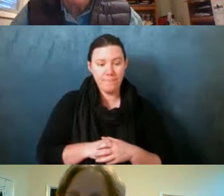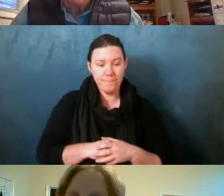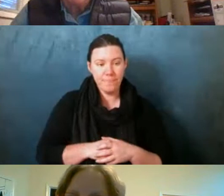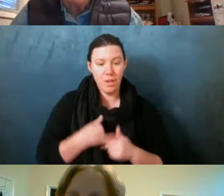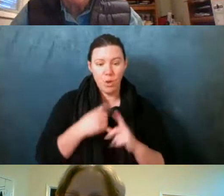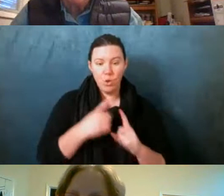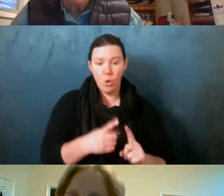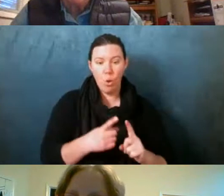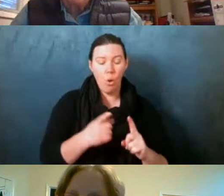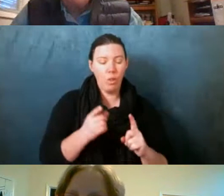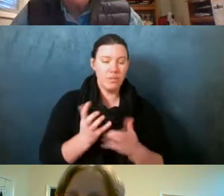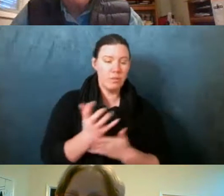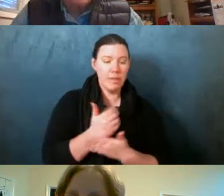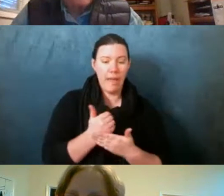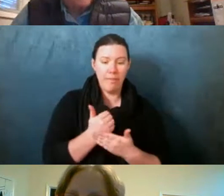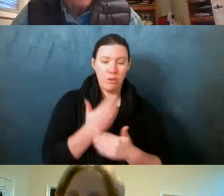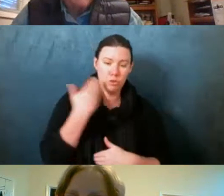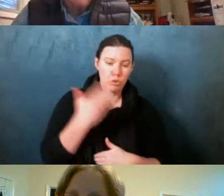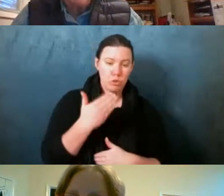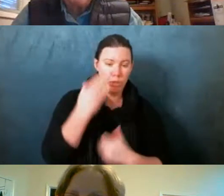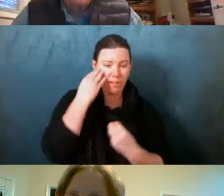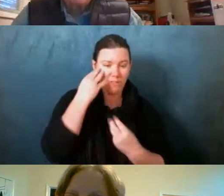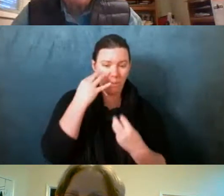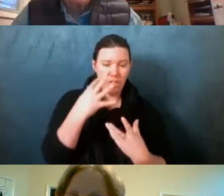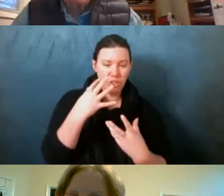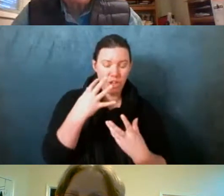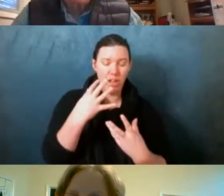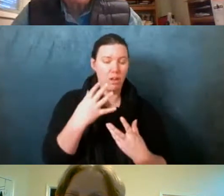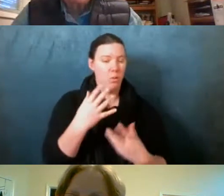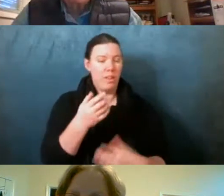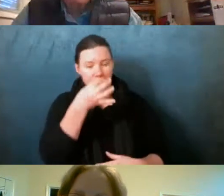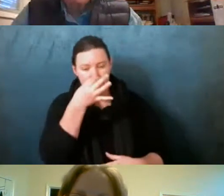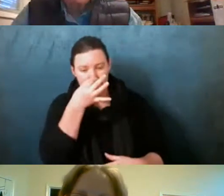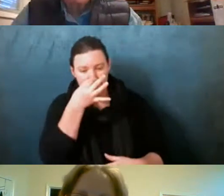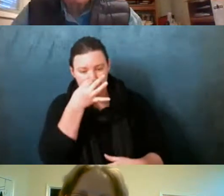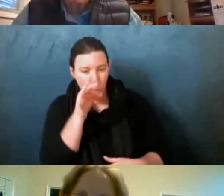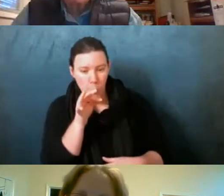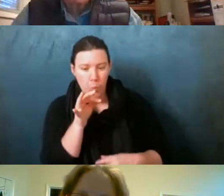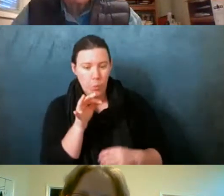and the ability to preserve your identity. This is anonymous, but of course,